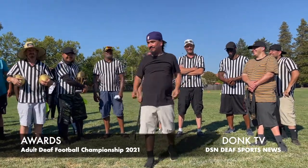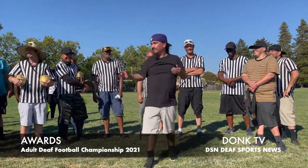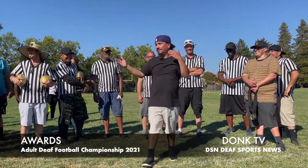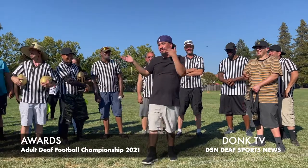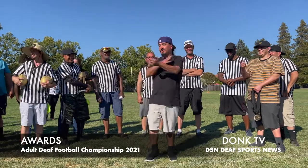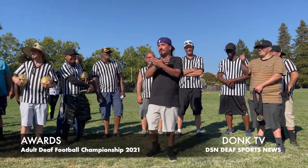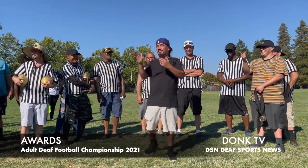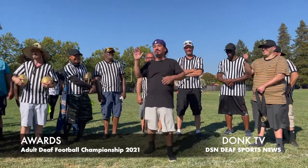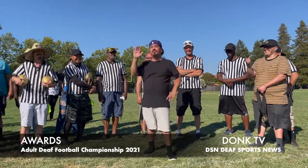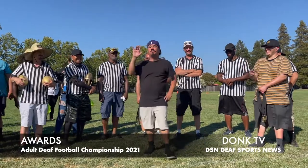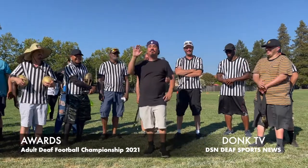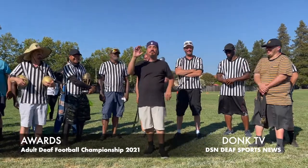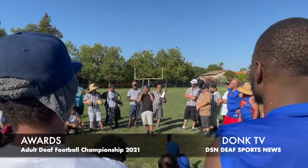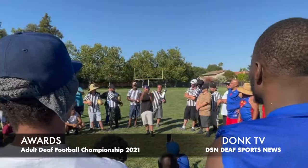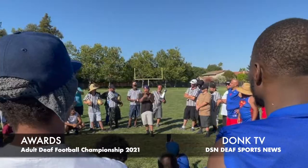Anyway.. furthermore start awards